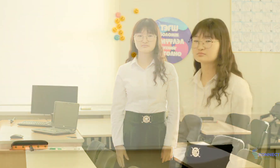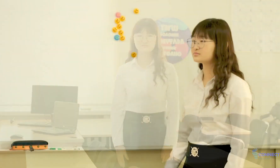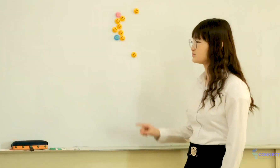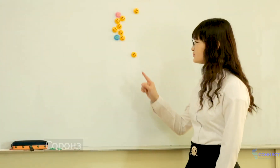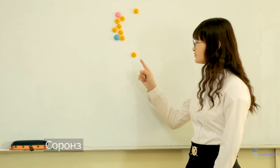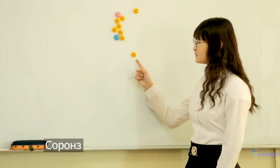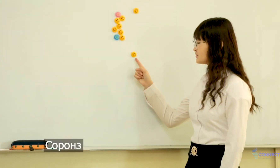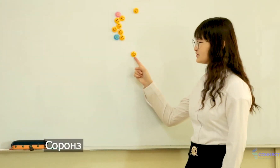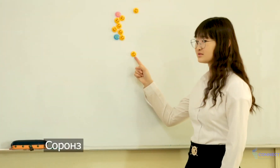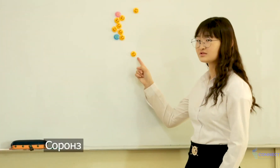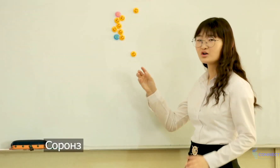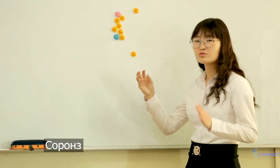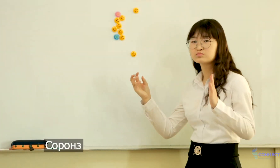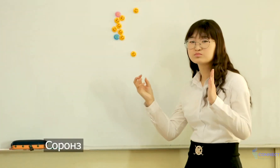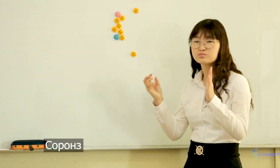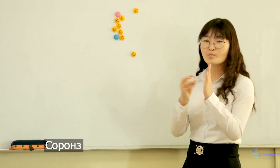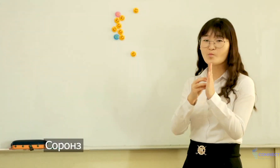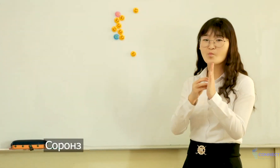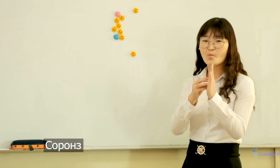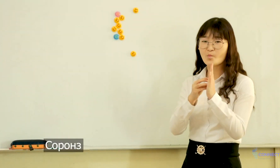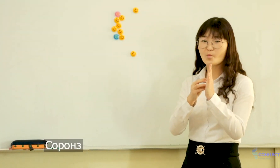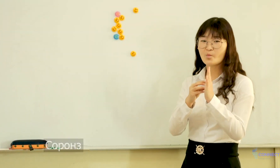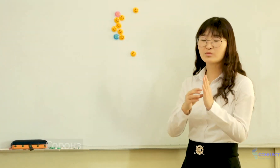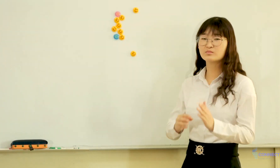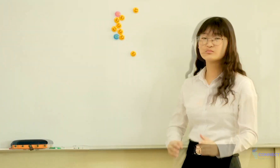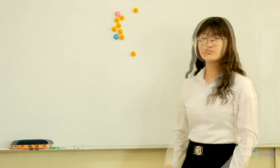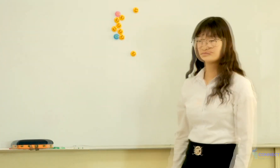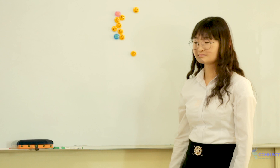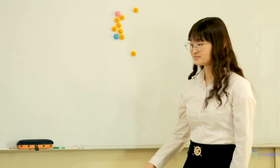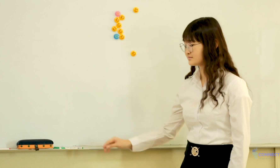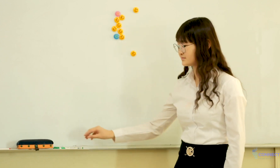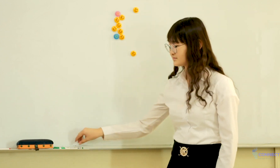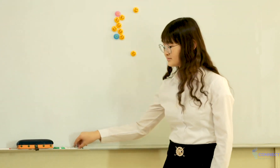magnet